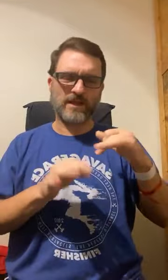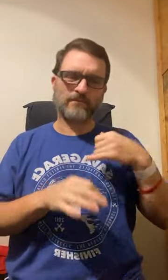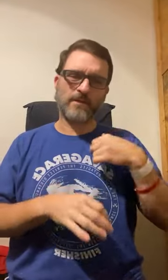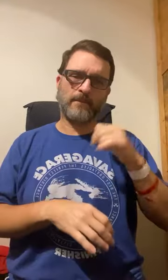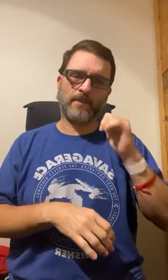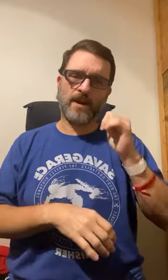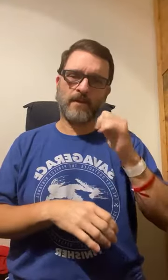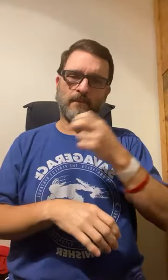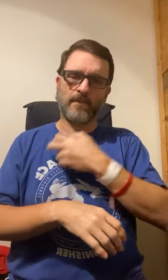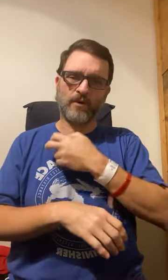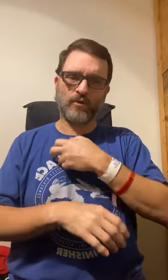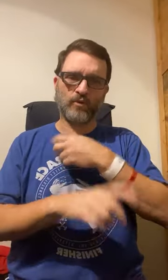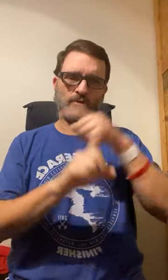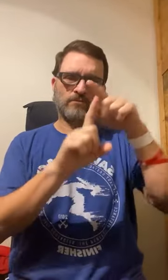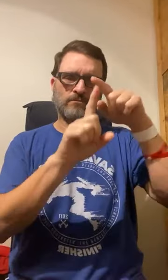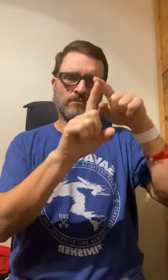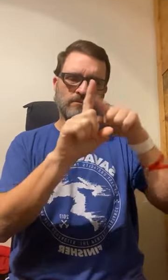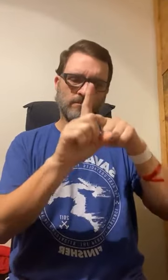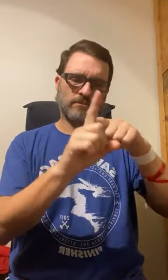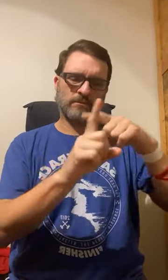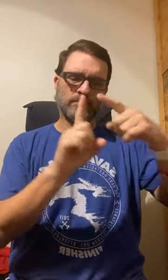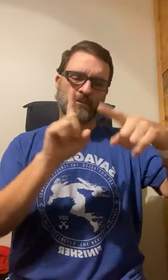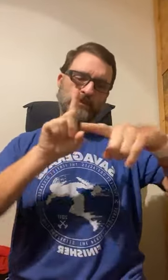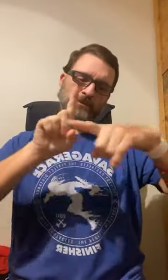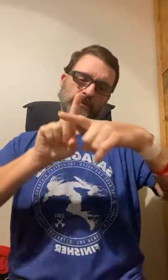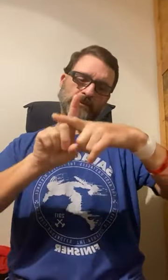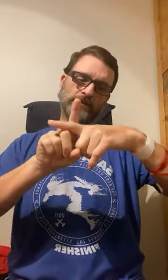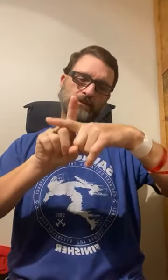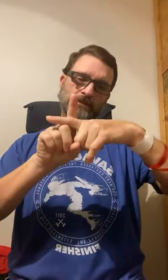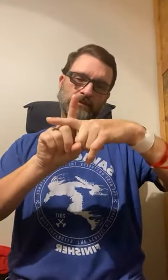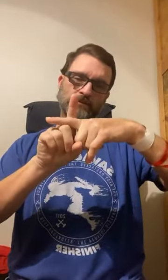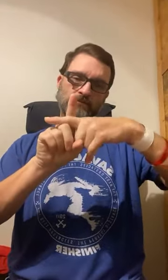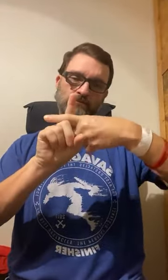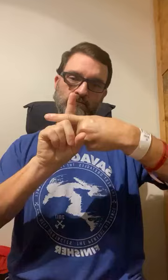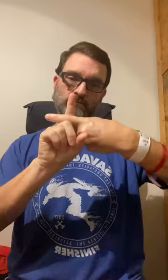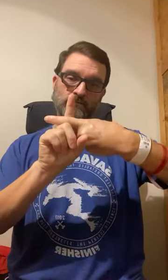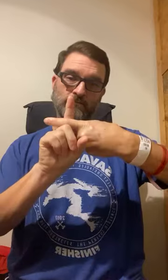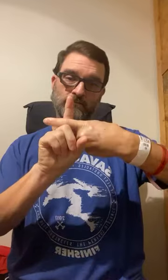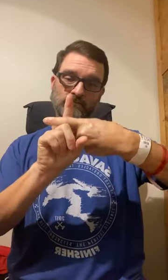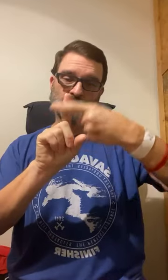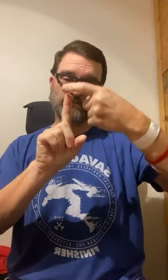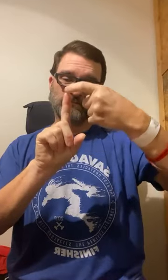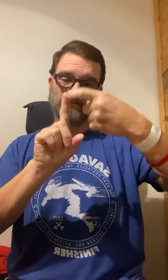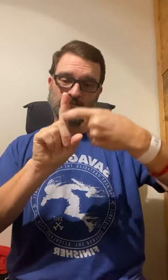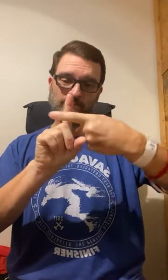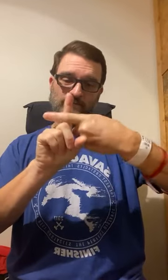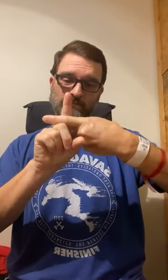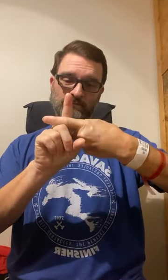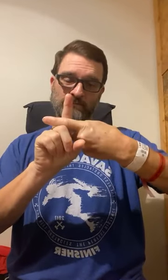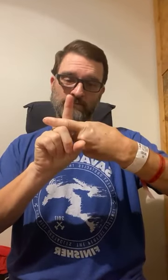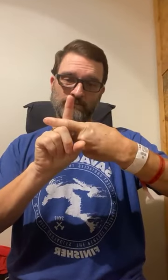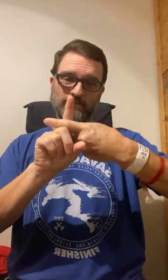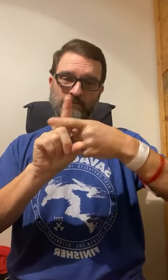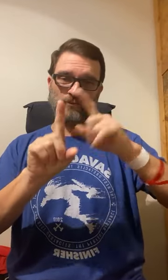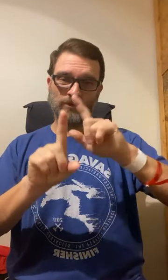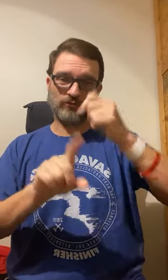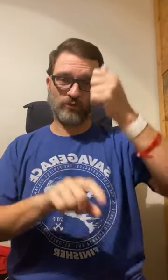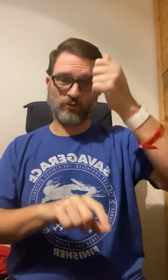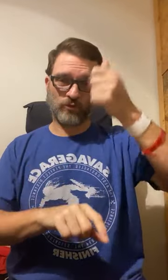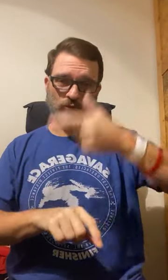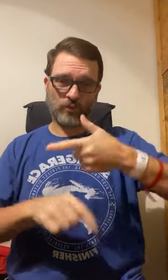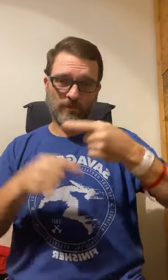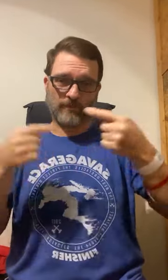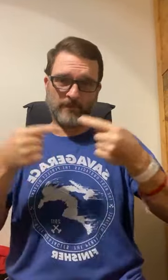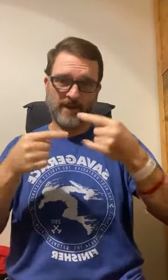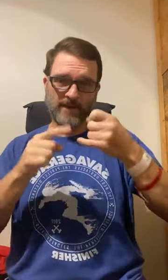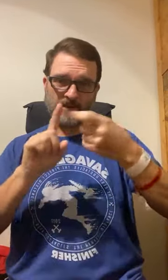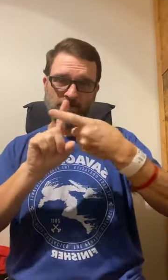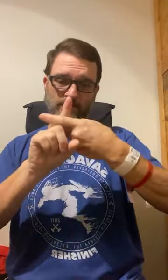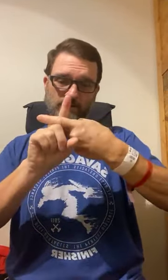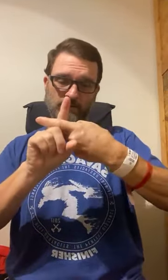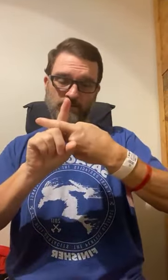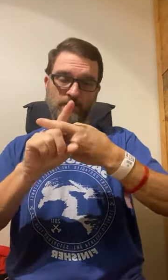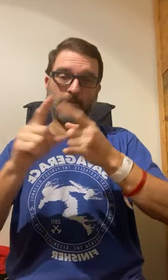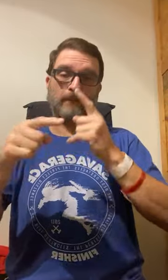I explained about my back bone at the T area. where it was all painful